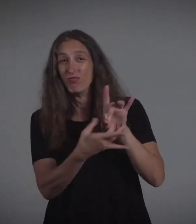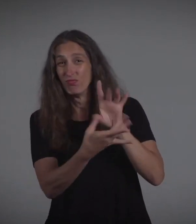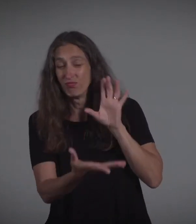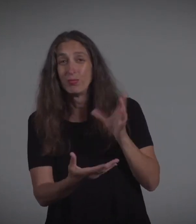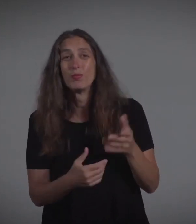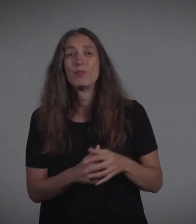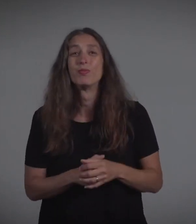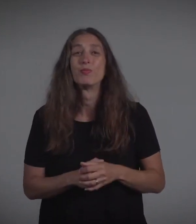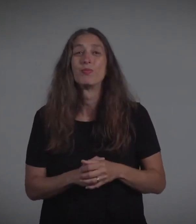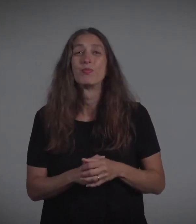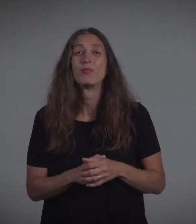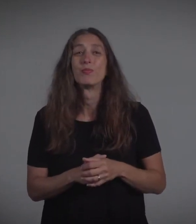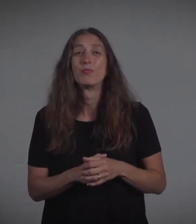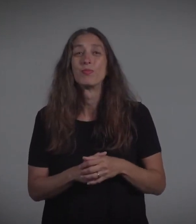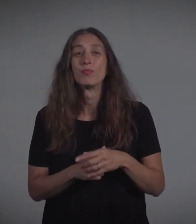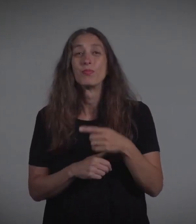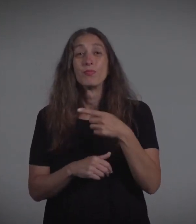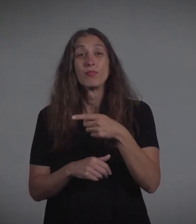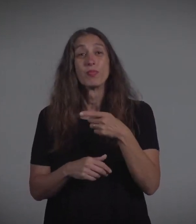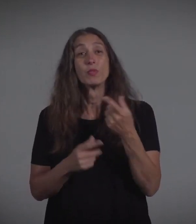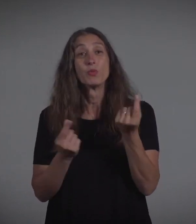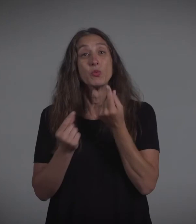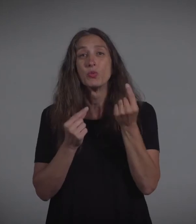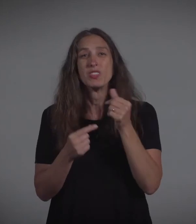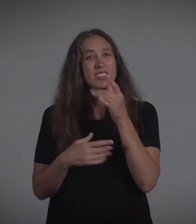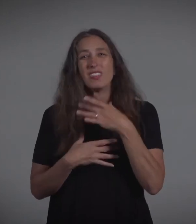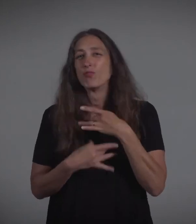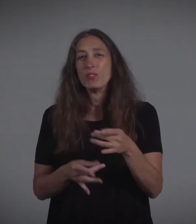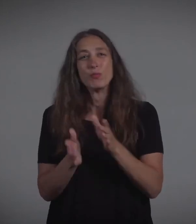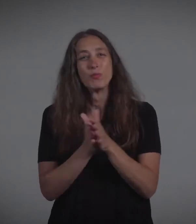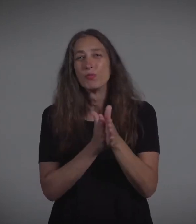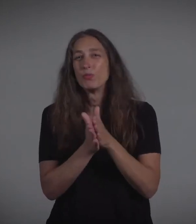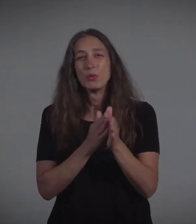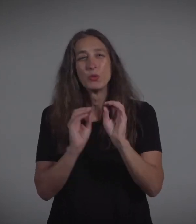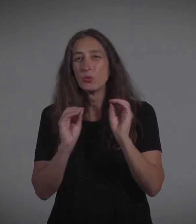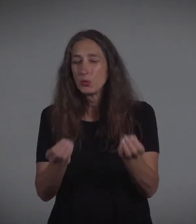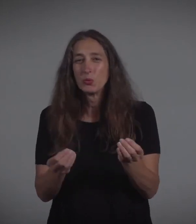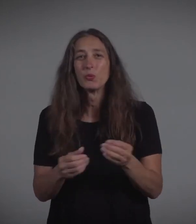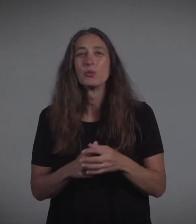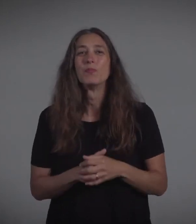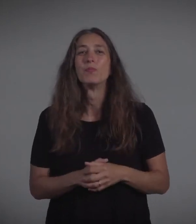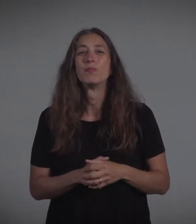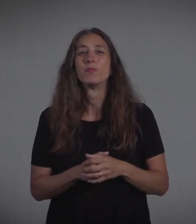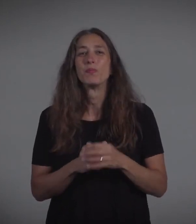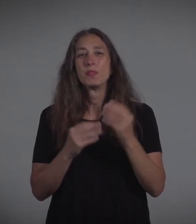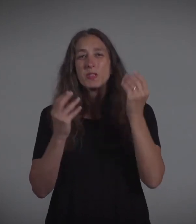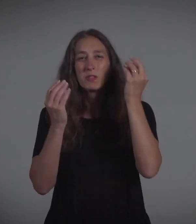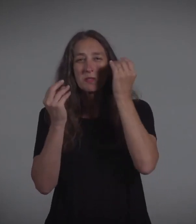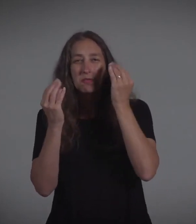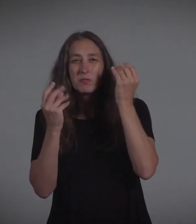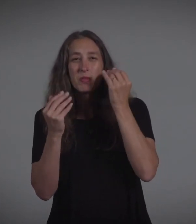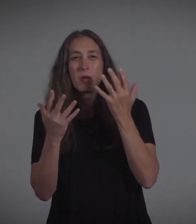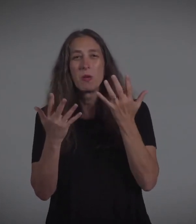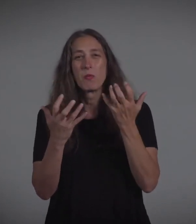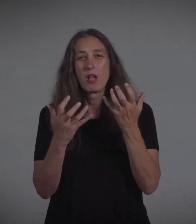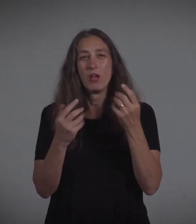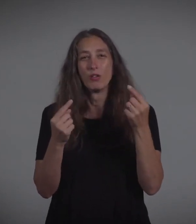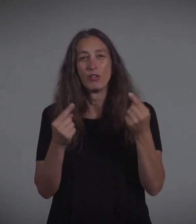to be social and you stay away. You may not be motivated to do much. You may have thoughts of hurting yourself.